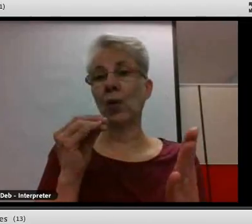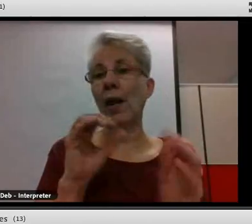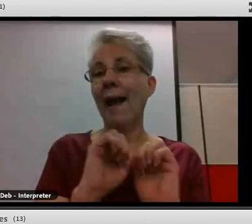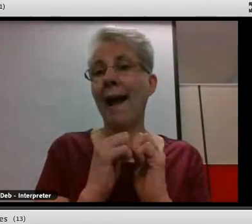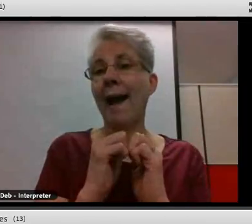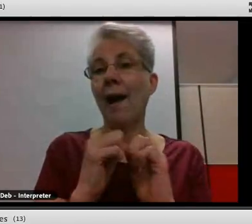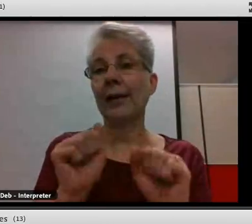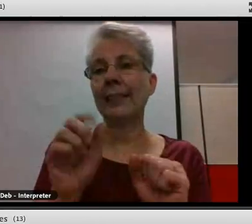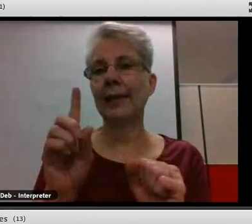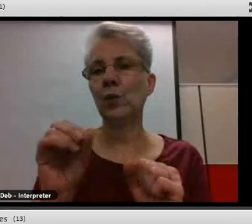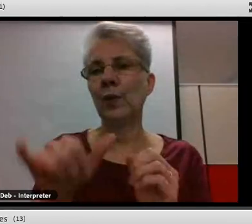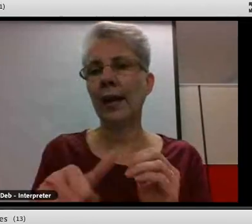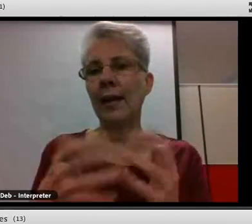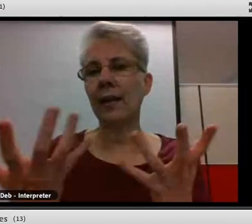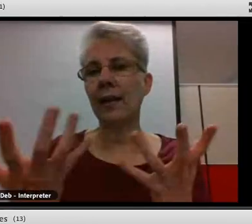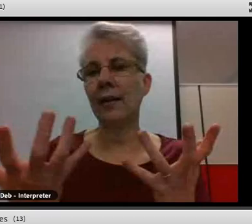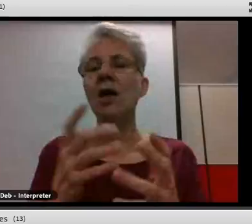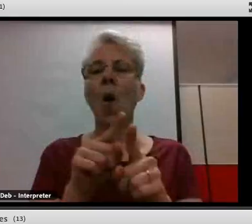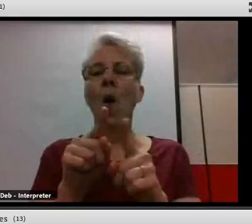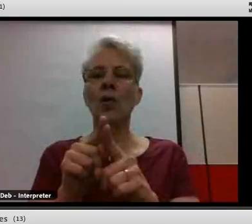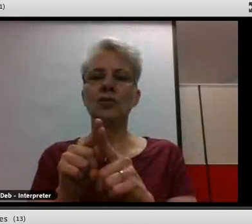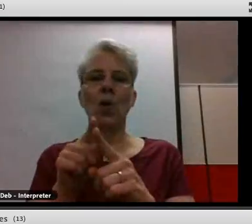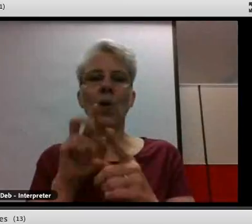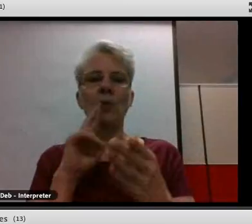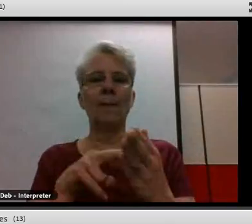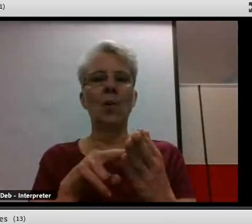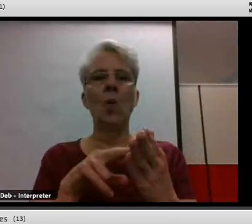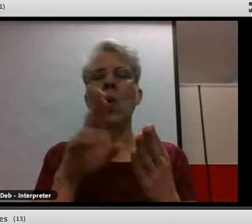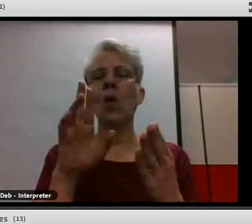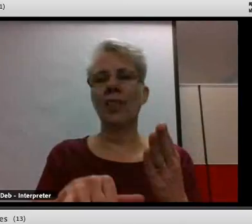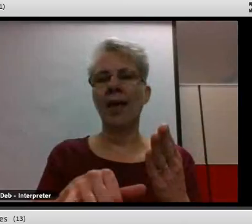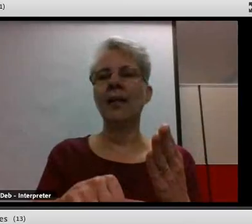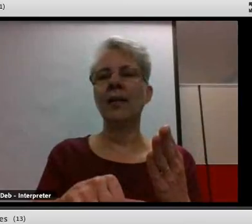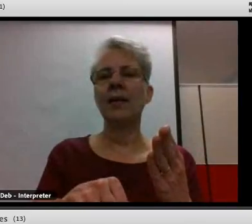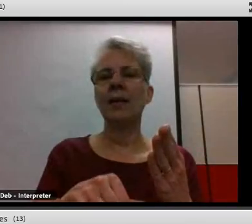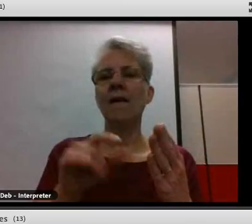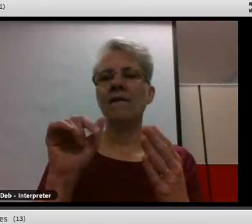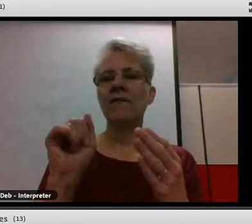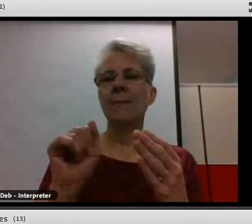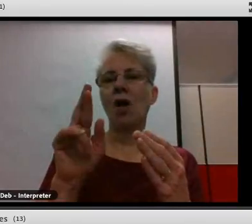I've got a website that does a fantastic job. And it just kind of, real simple,